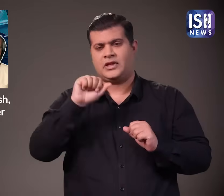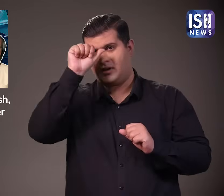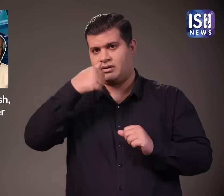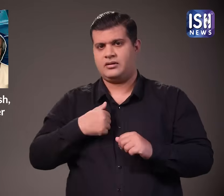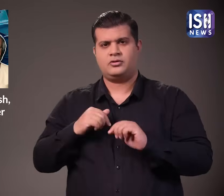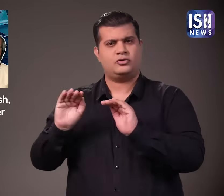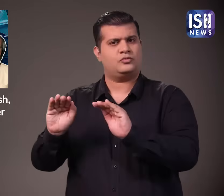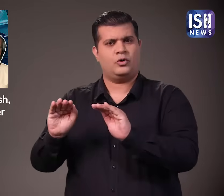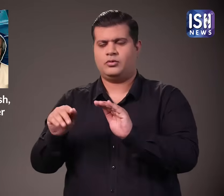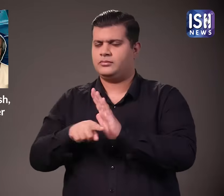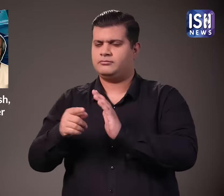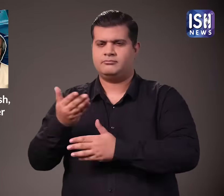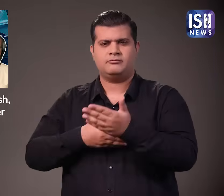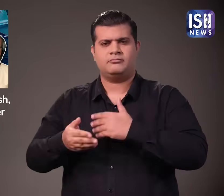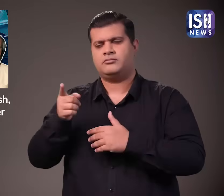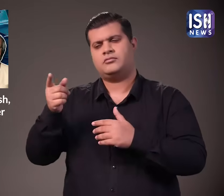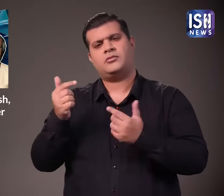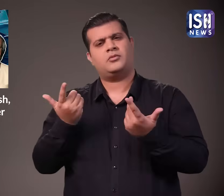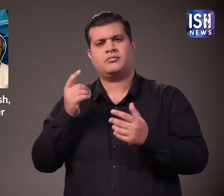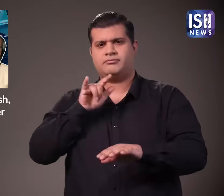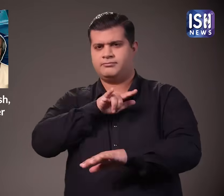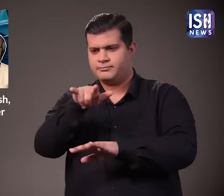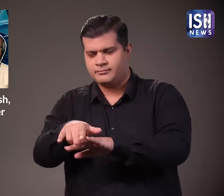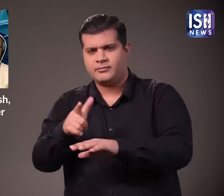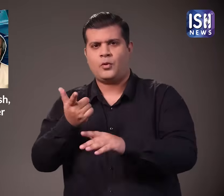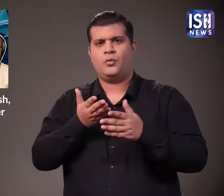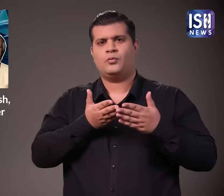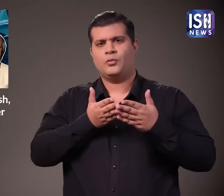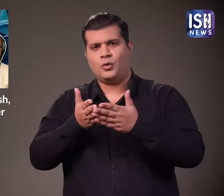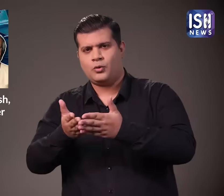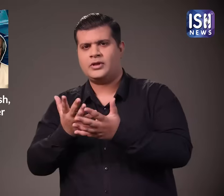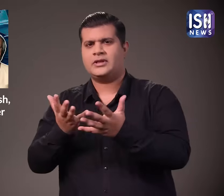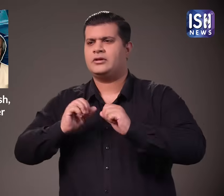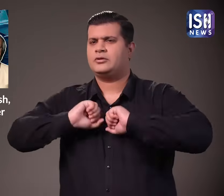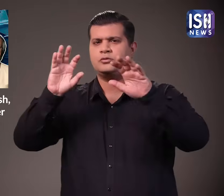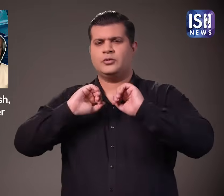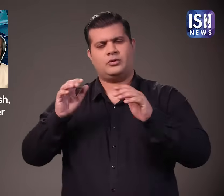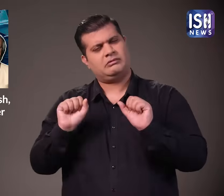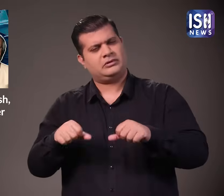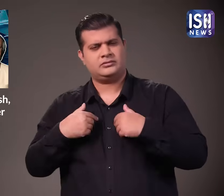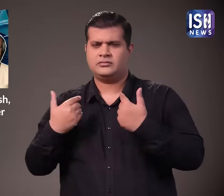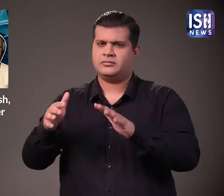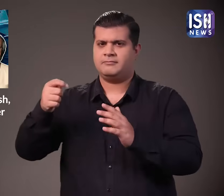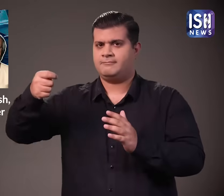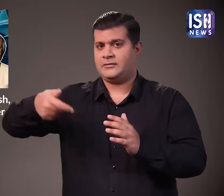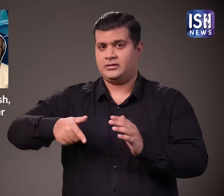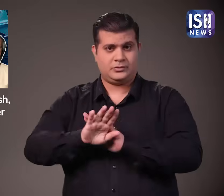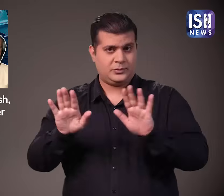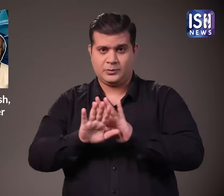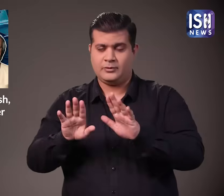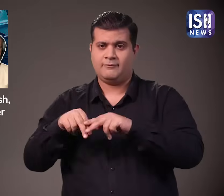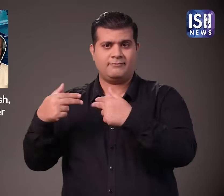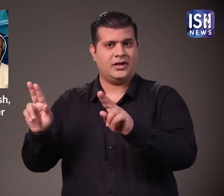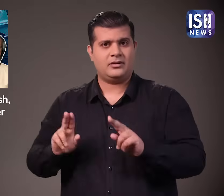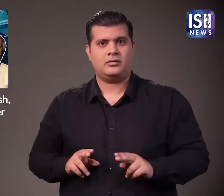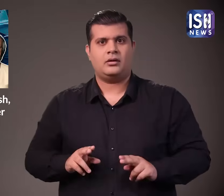India supported Bangladesh and allowed them to trade with these countries using India’s land route, and that too for free.